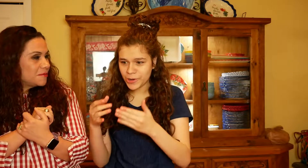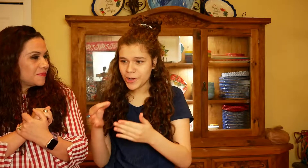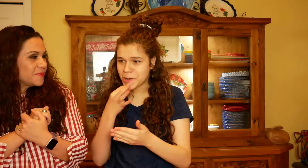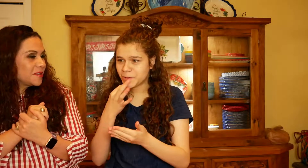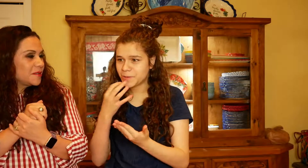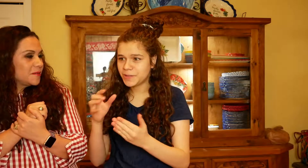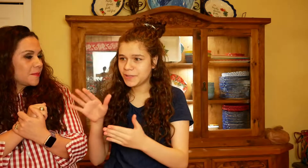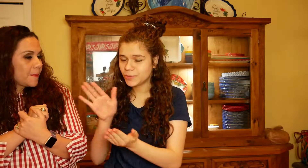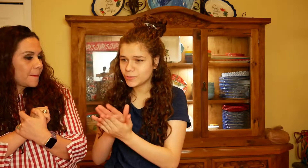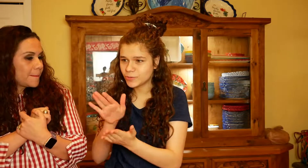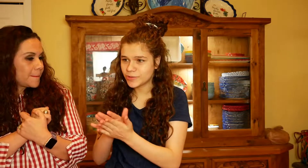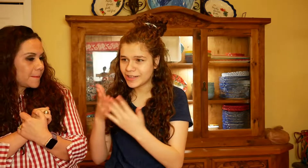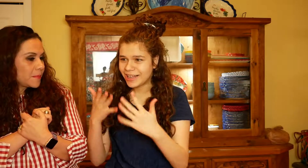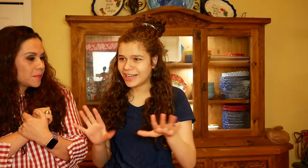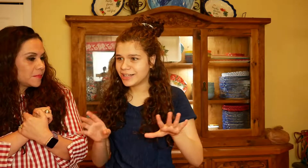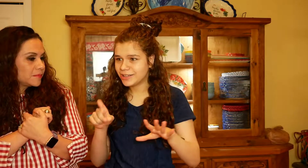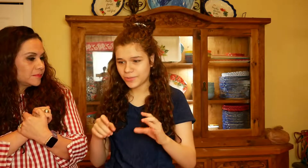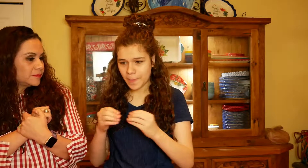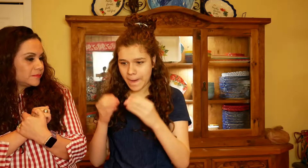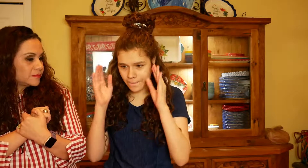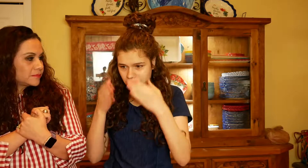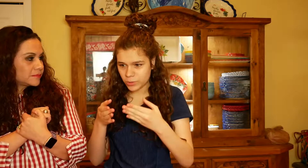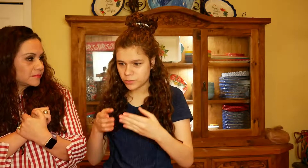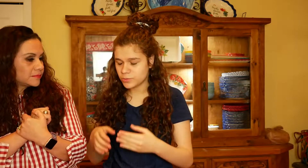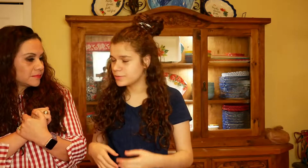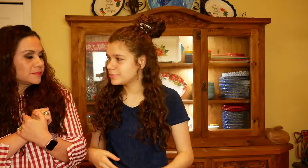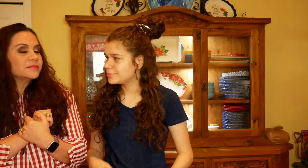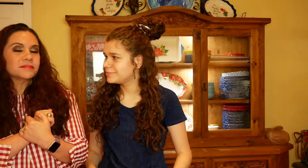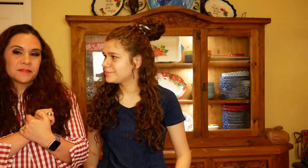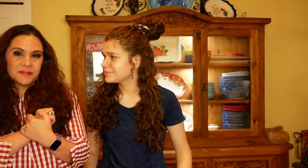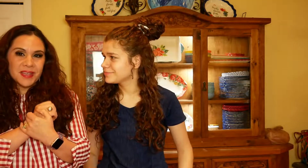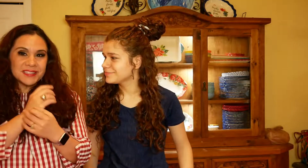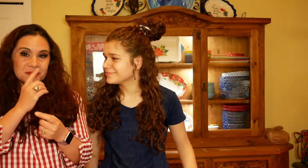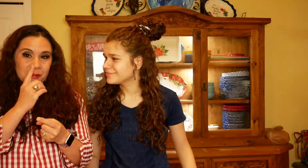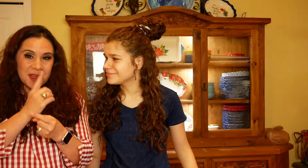i'm really focused soon school will be finished i need to just stay focused that's right